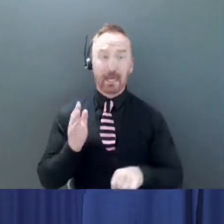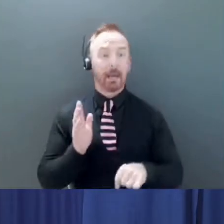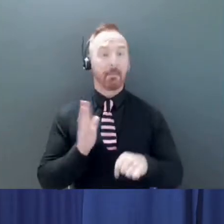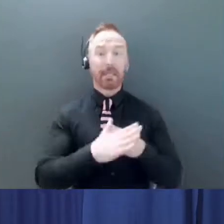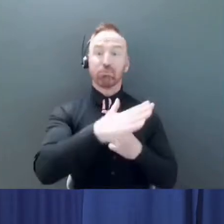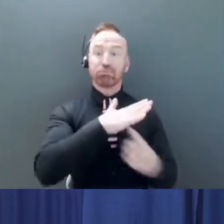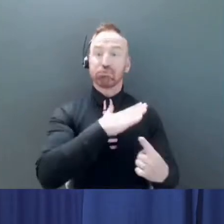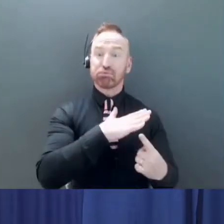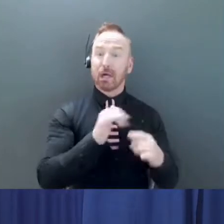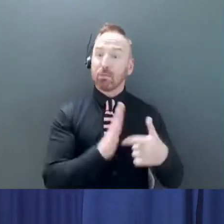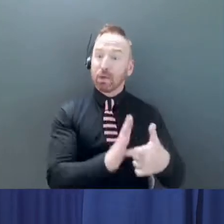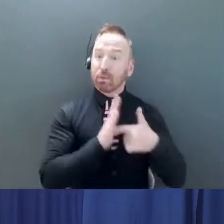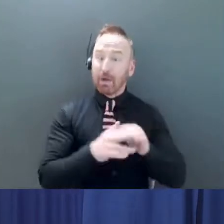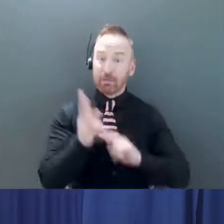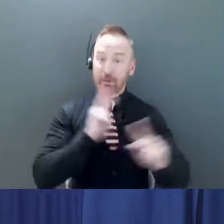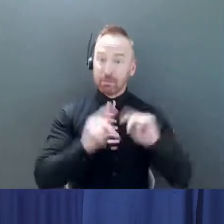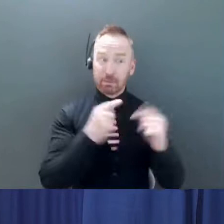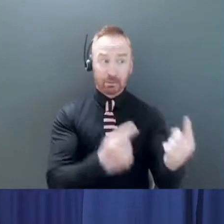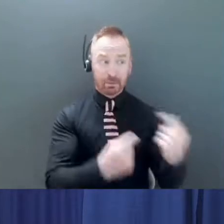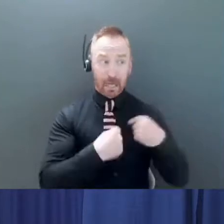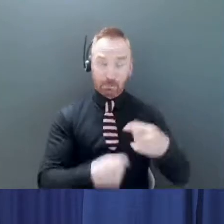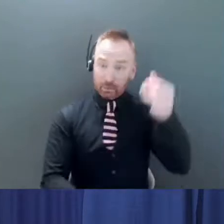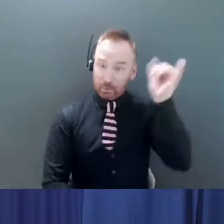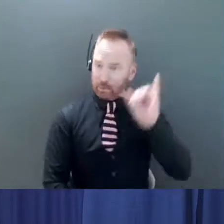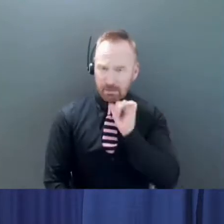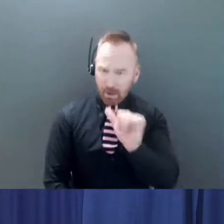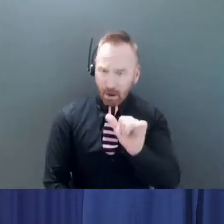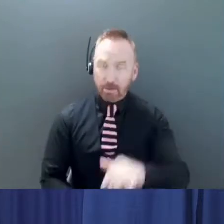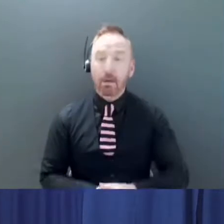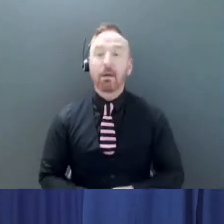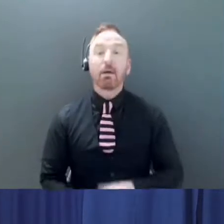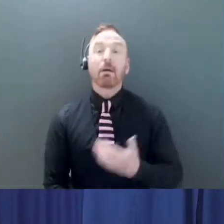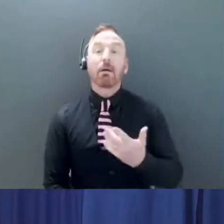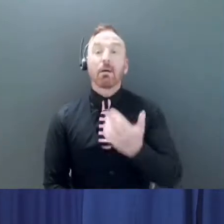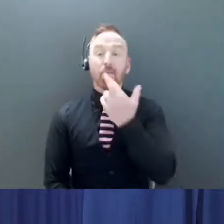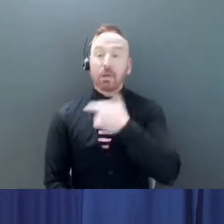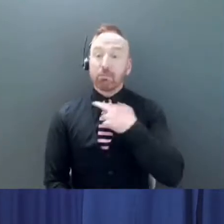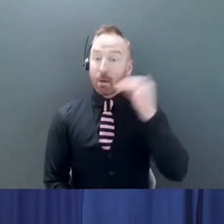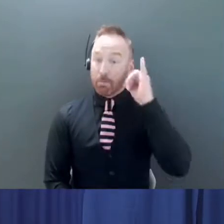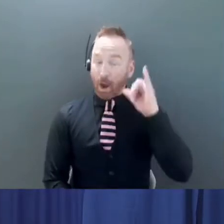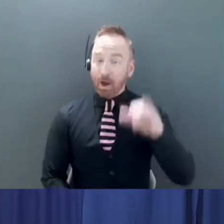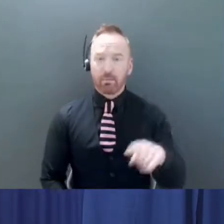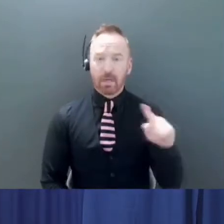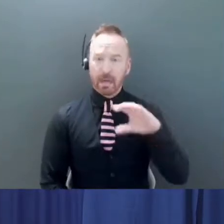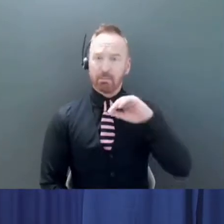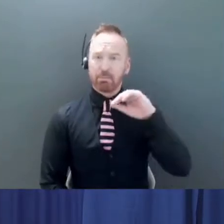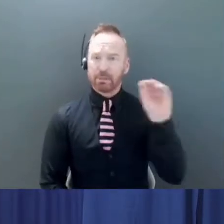territory. Bars and restaurants can also return to full capacity for bar